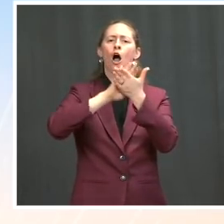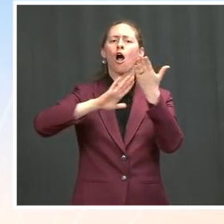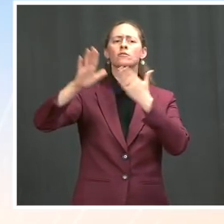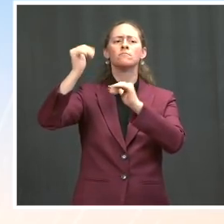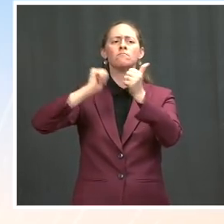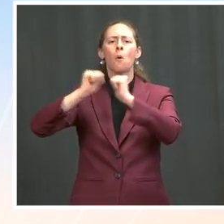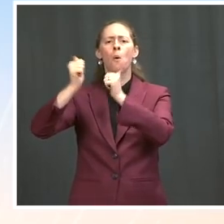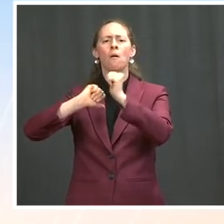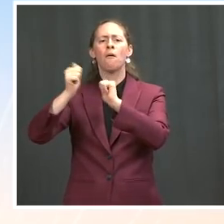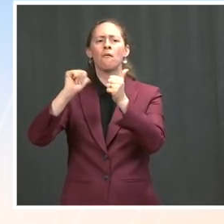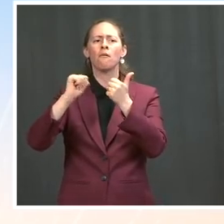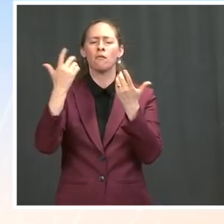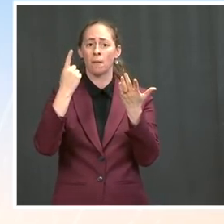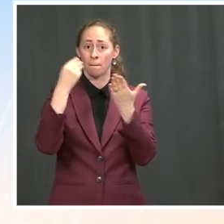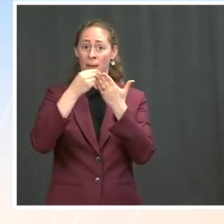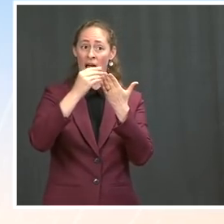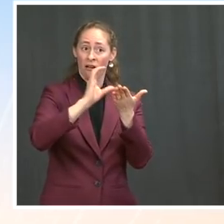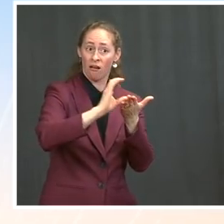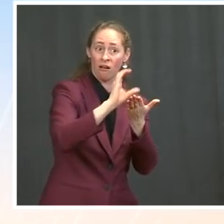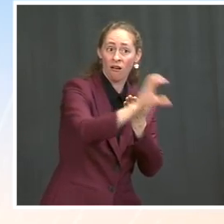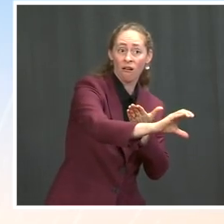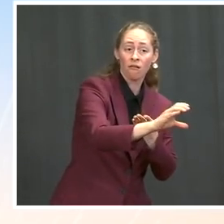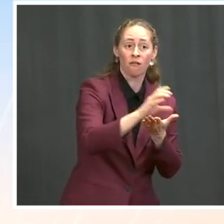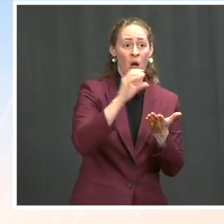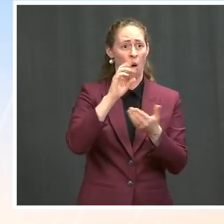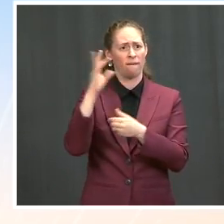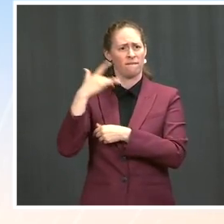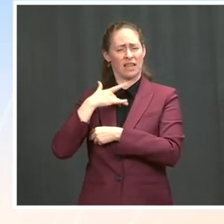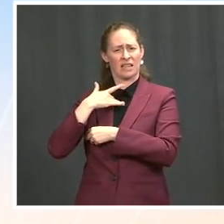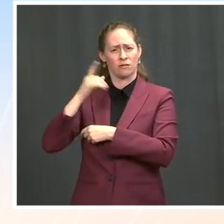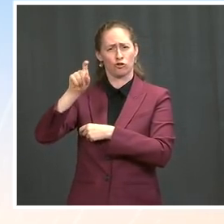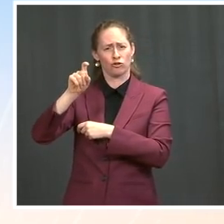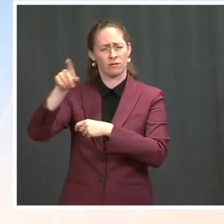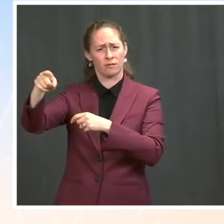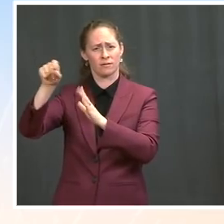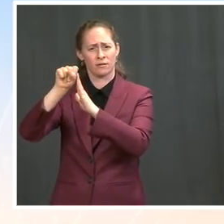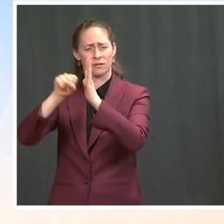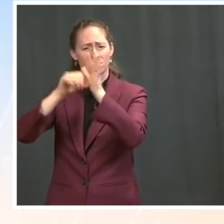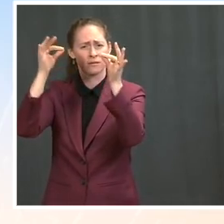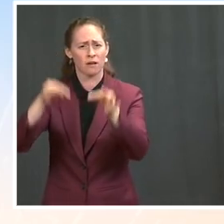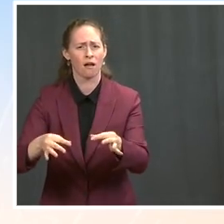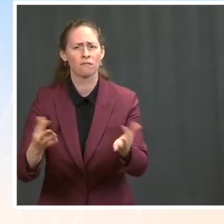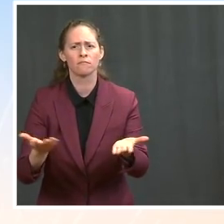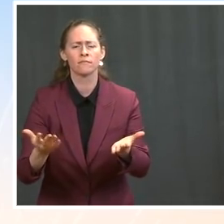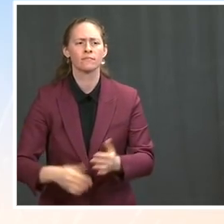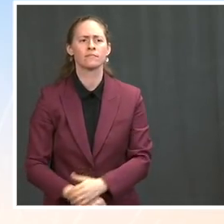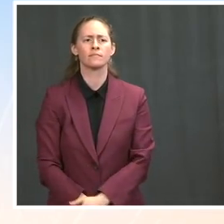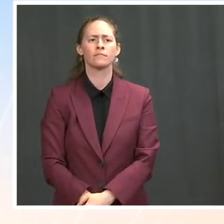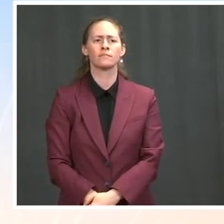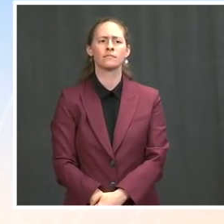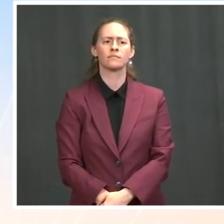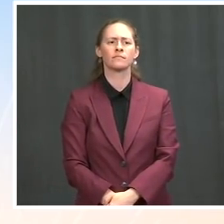should be left up to states? Ms. Psaki: It's -- I -- let me just first say, on the ruling, that our view is that, of course,